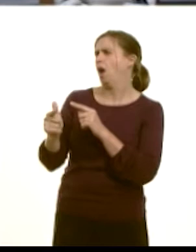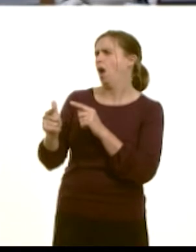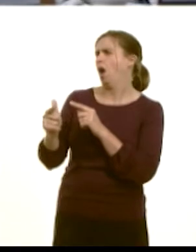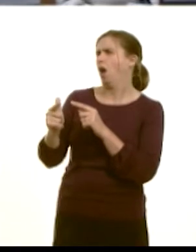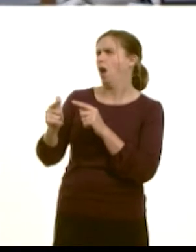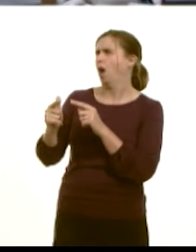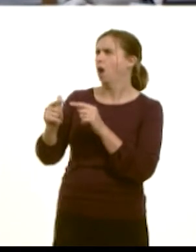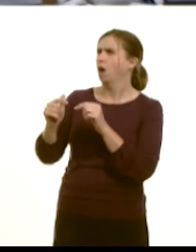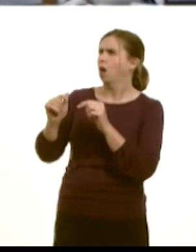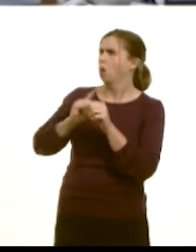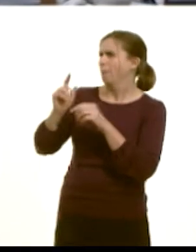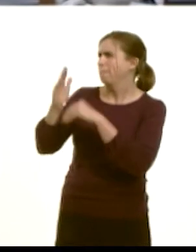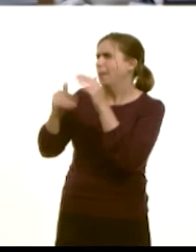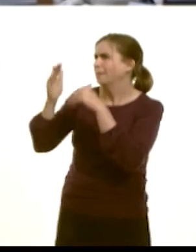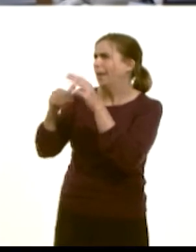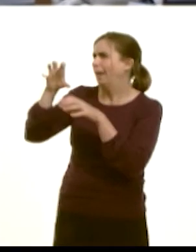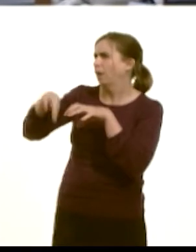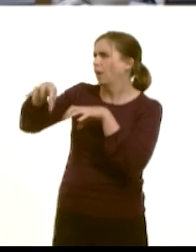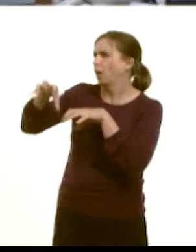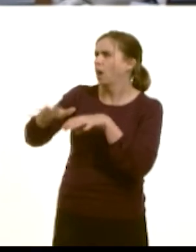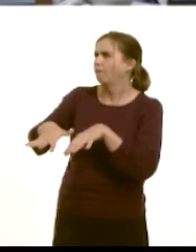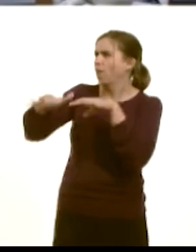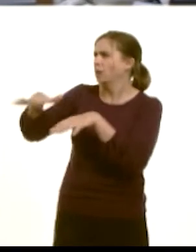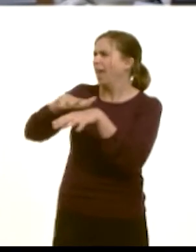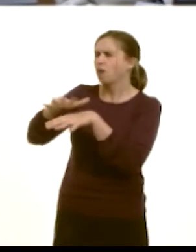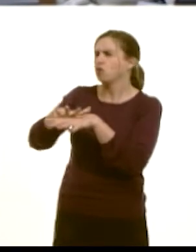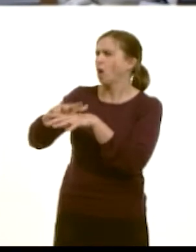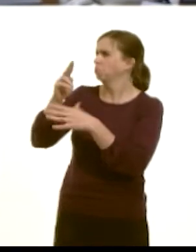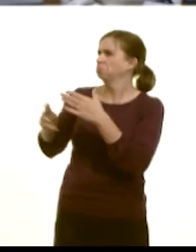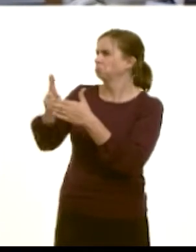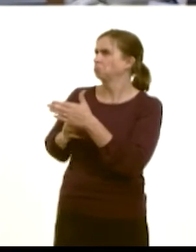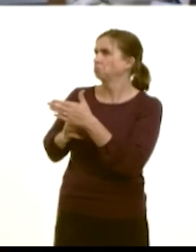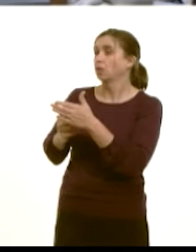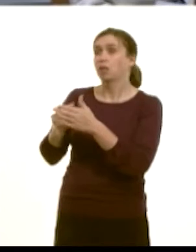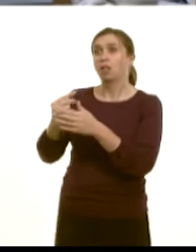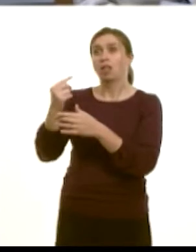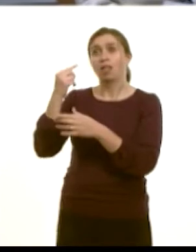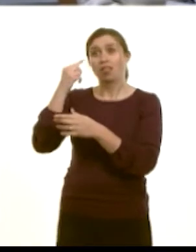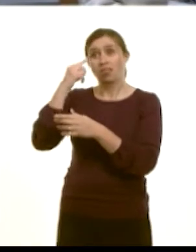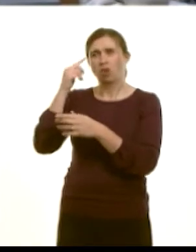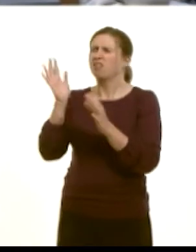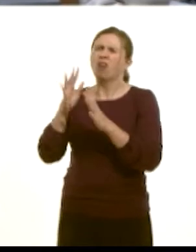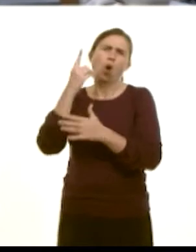building on flood plains that were subject to what was then regarded as a one in 1,000 year flood risk.